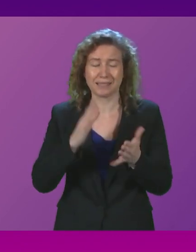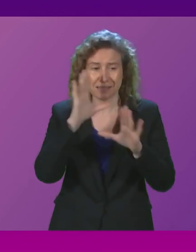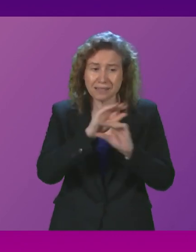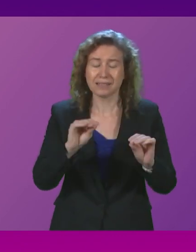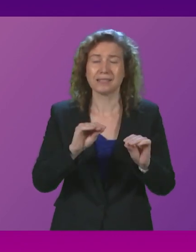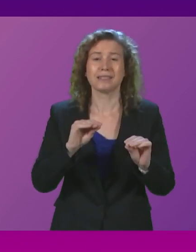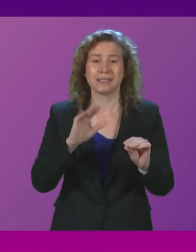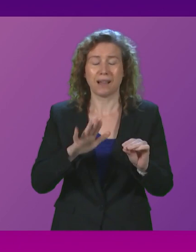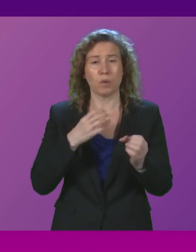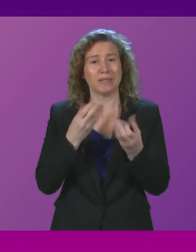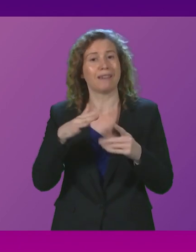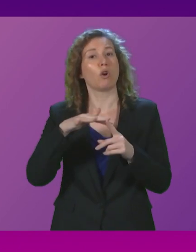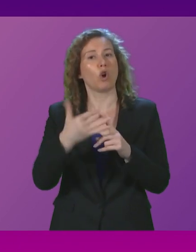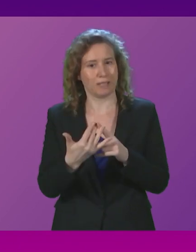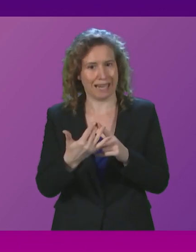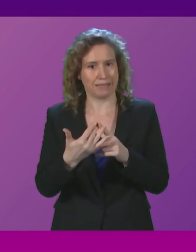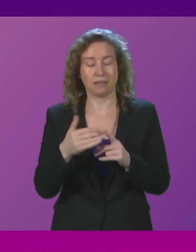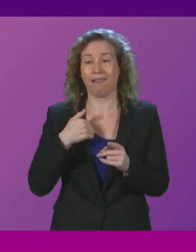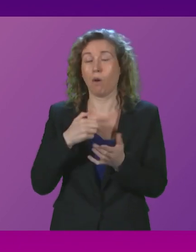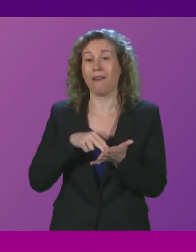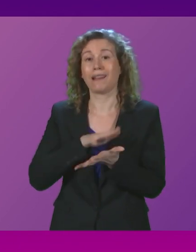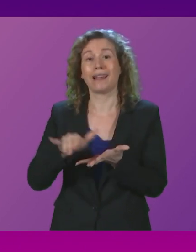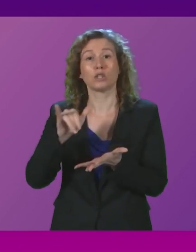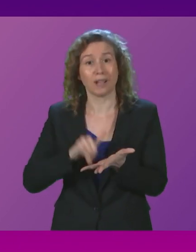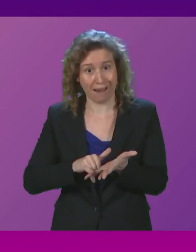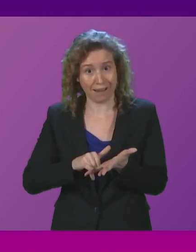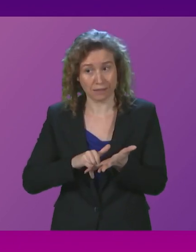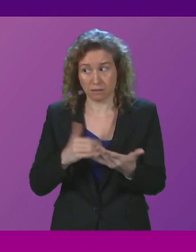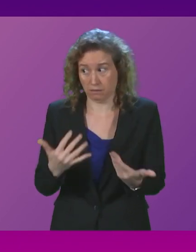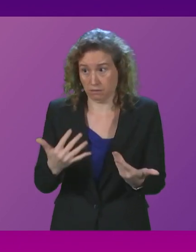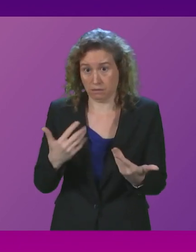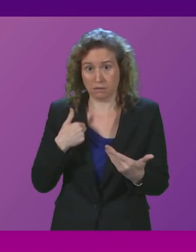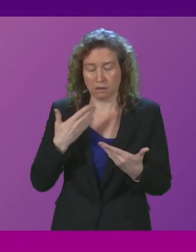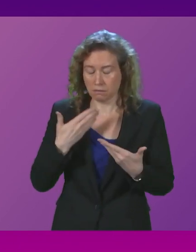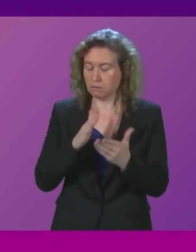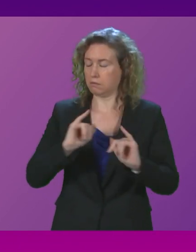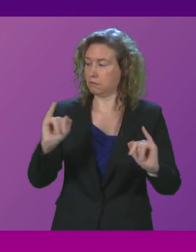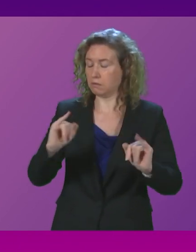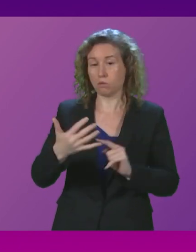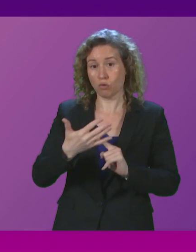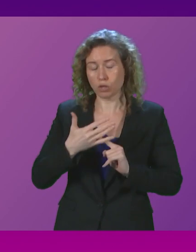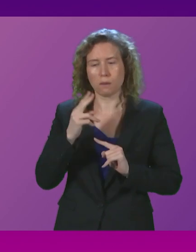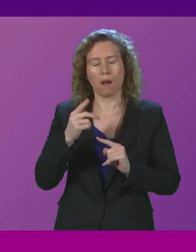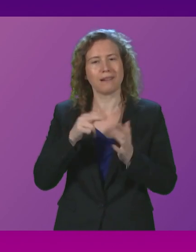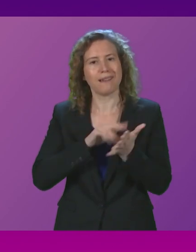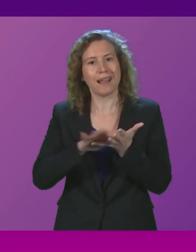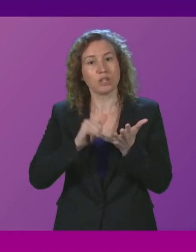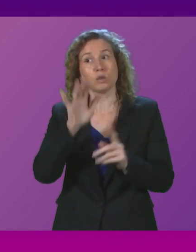Our NHS is facing significant pressures, but the NHS in every part of the United Kingdom